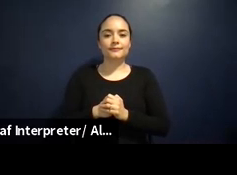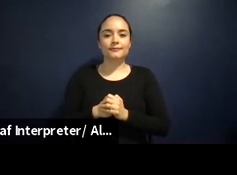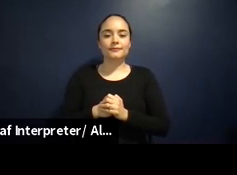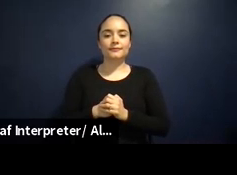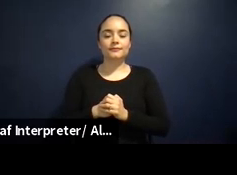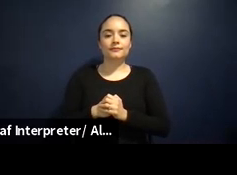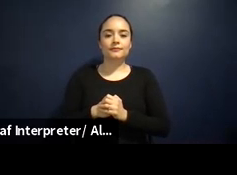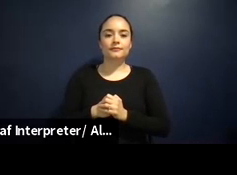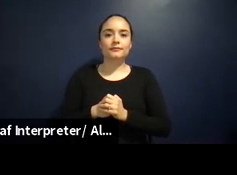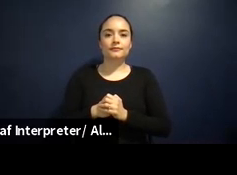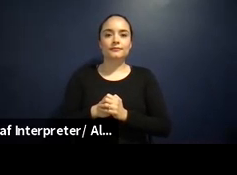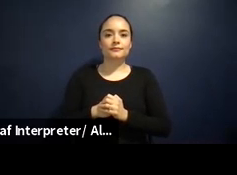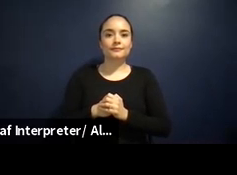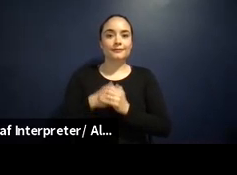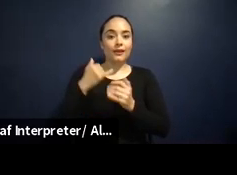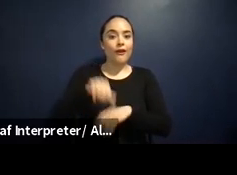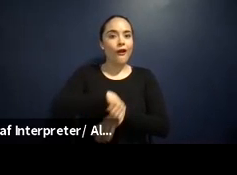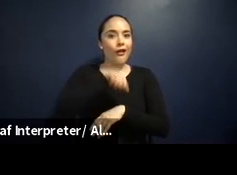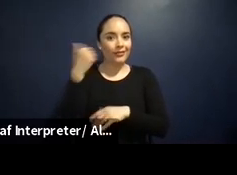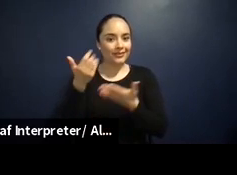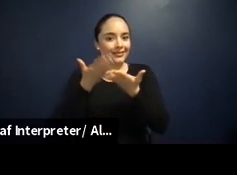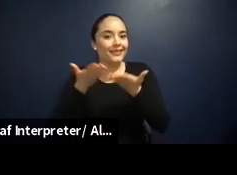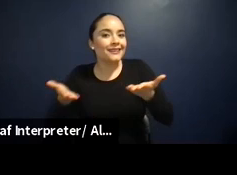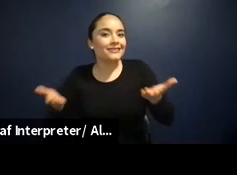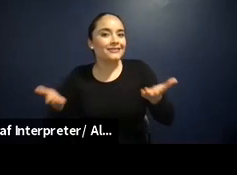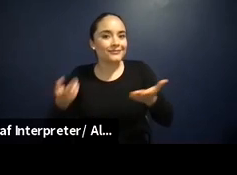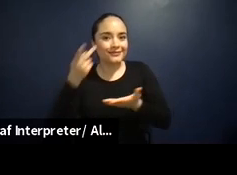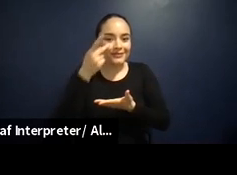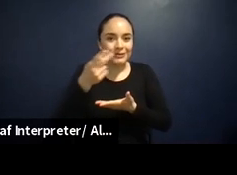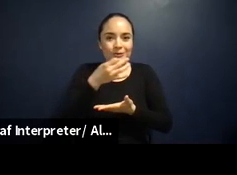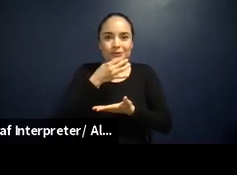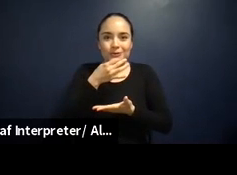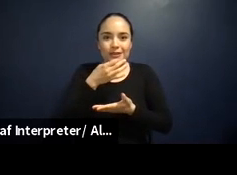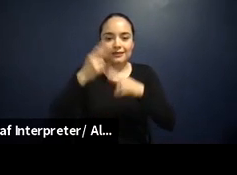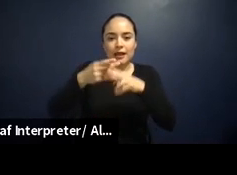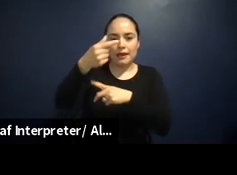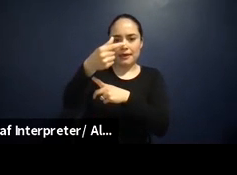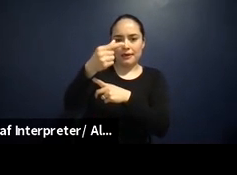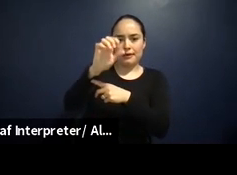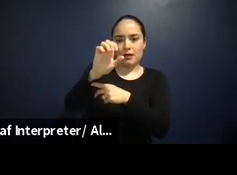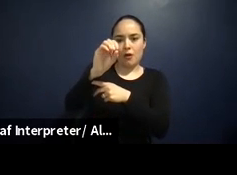things that is coming soon to Minecraft are geodes, and in a Minecraft geode, you've got three layers.